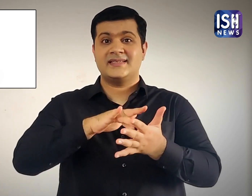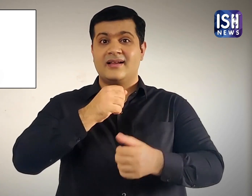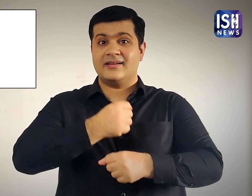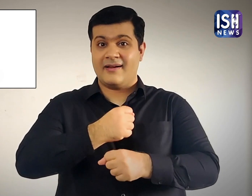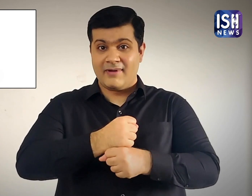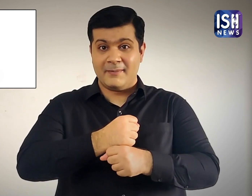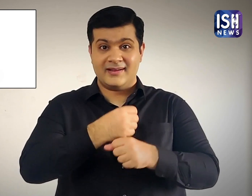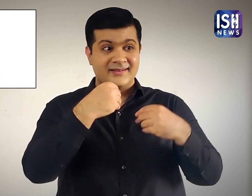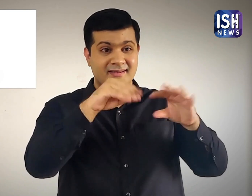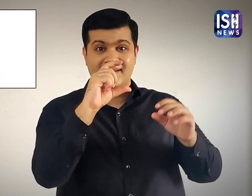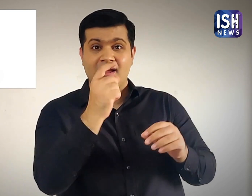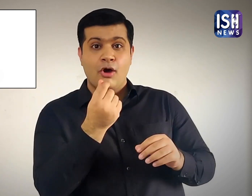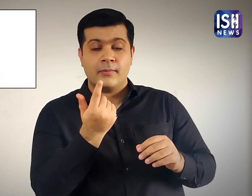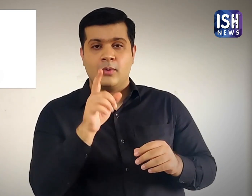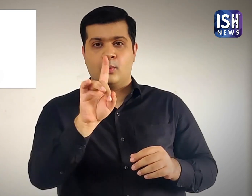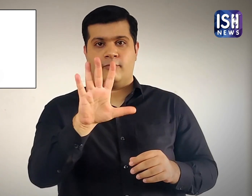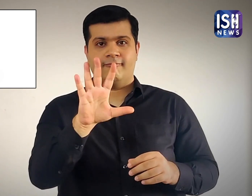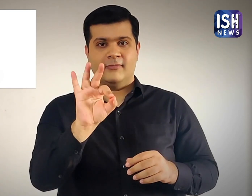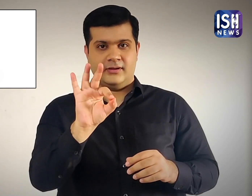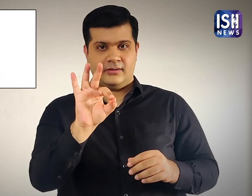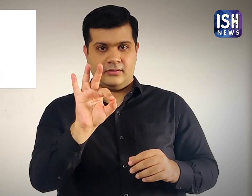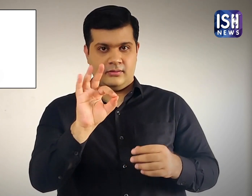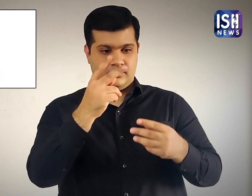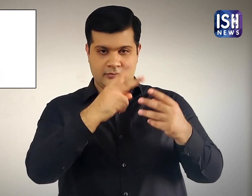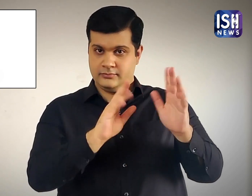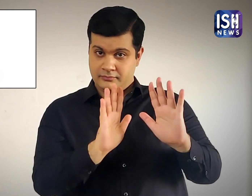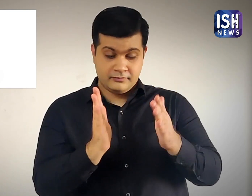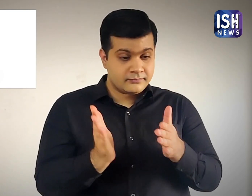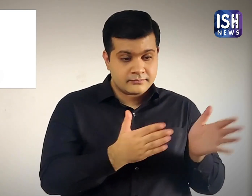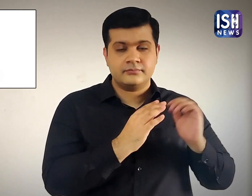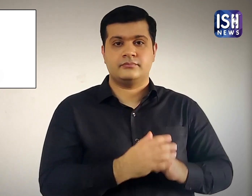The Centre’s procurement price remains Rs 150 per dose.